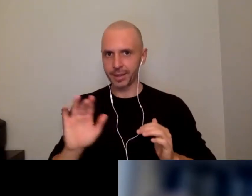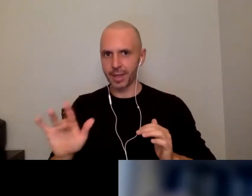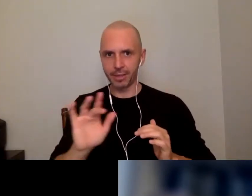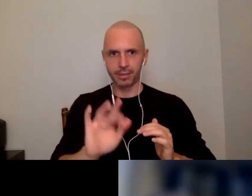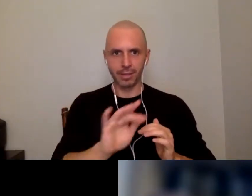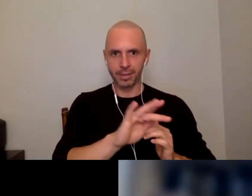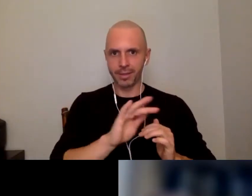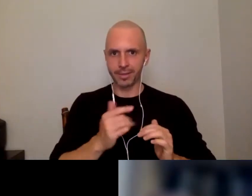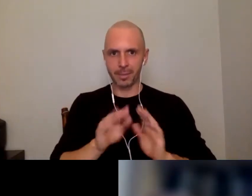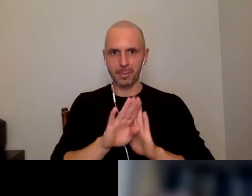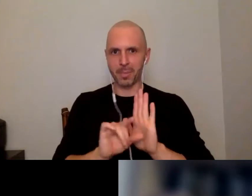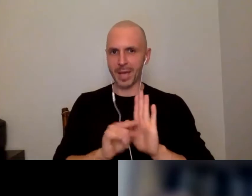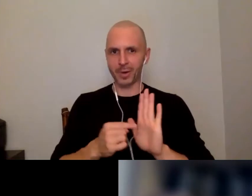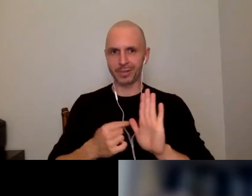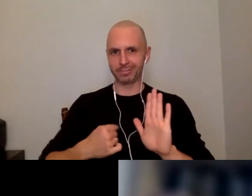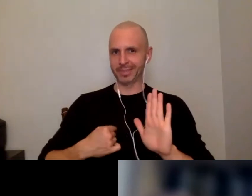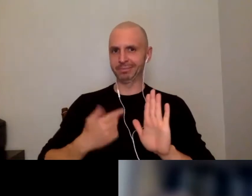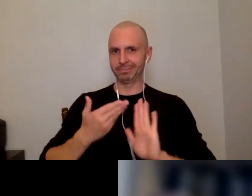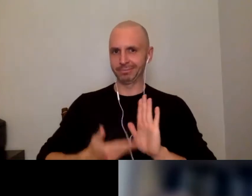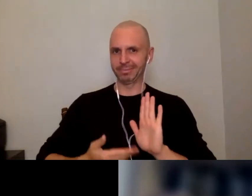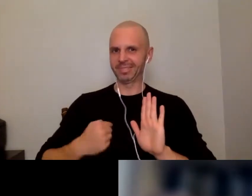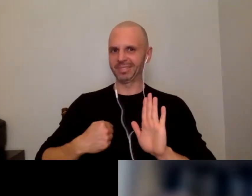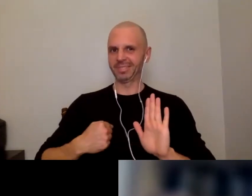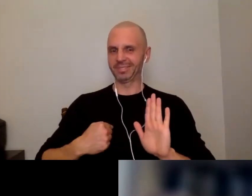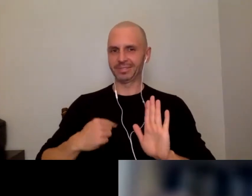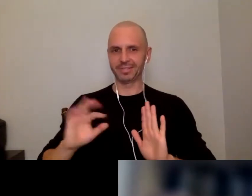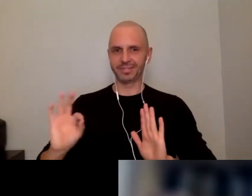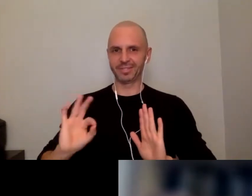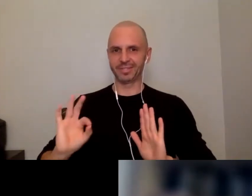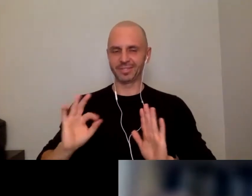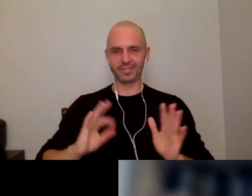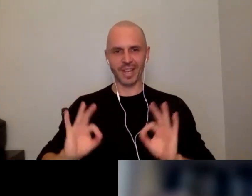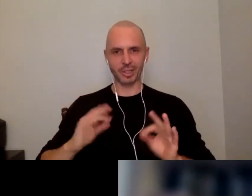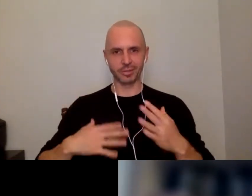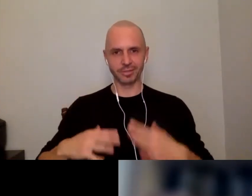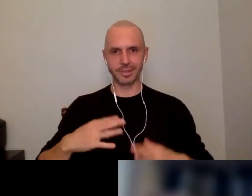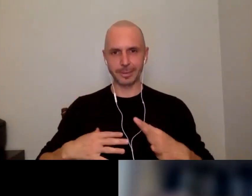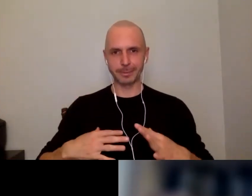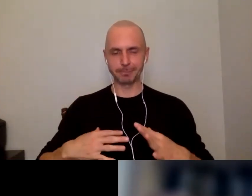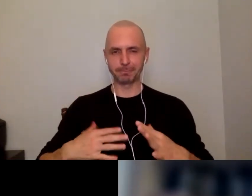background in fashion but other than to just be i had a couple of friends who were actually